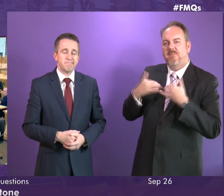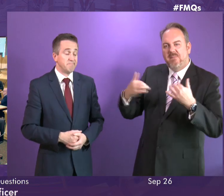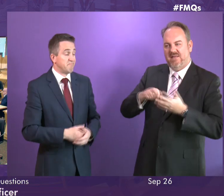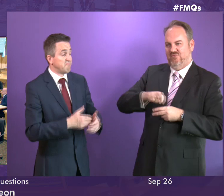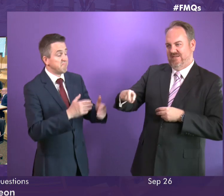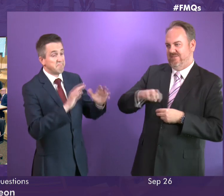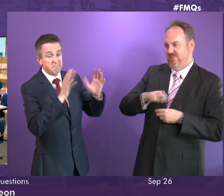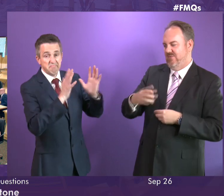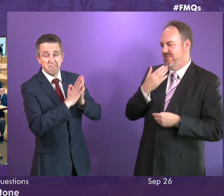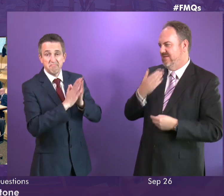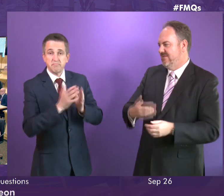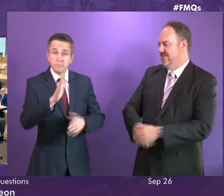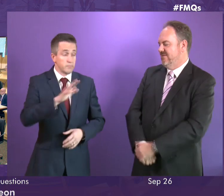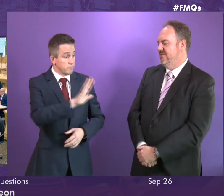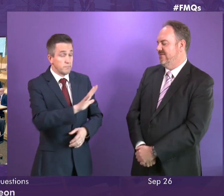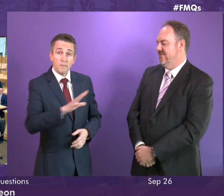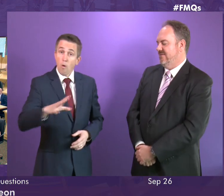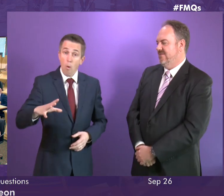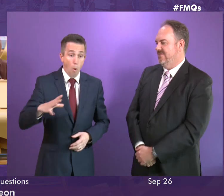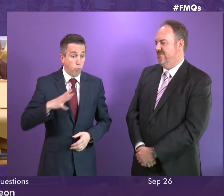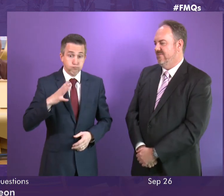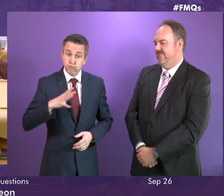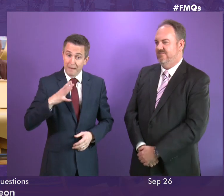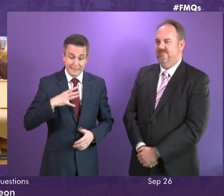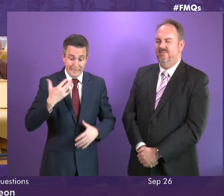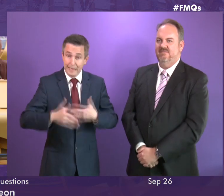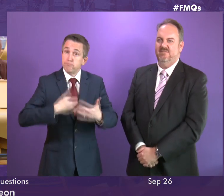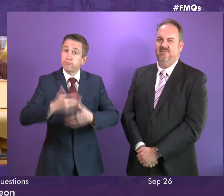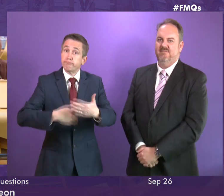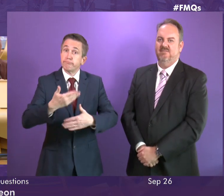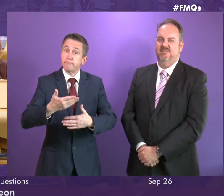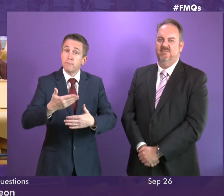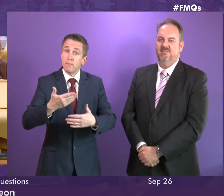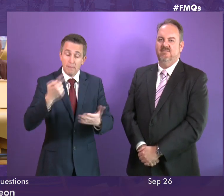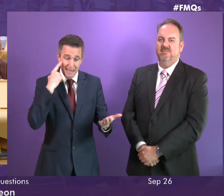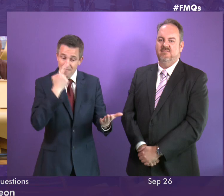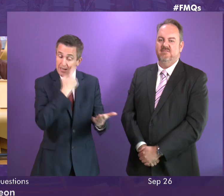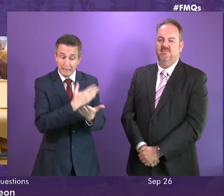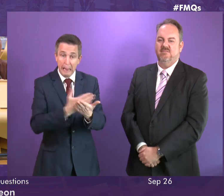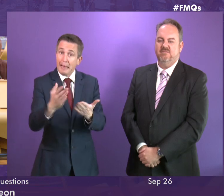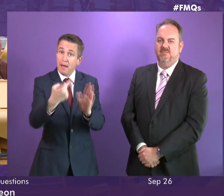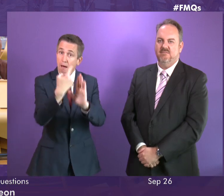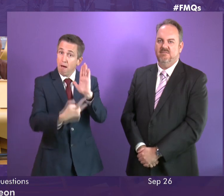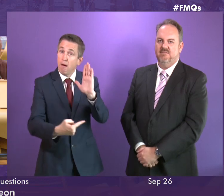The First Minister: I have already said—we have started doing this; the early evidence of that was set out in the programme for government—that we